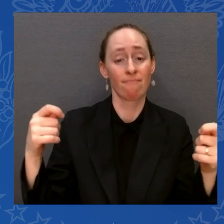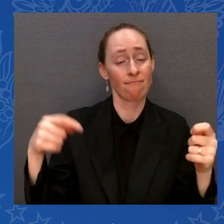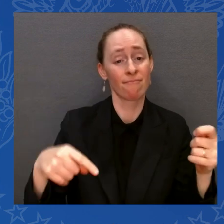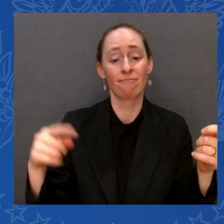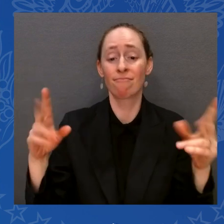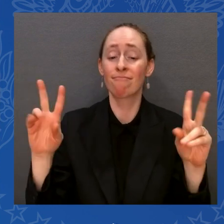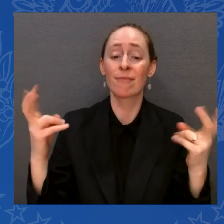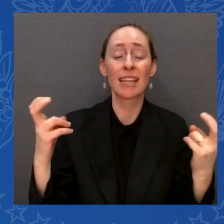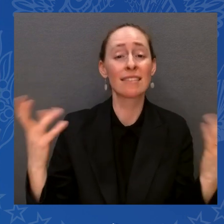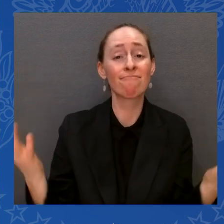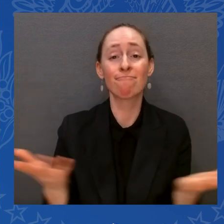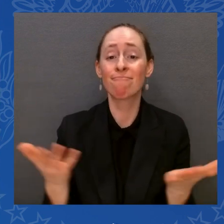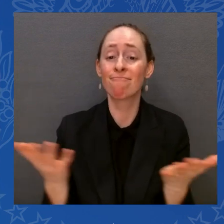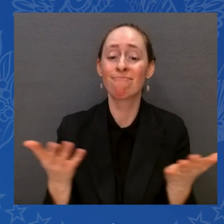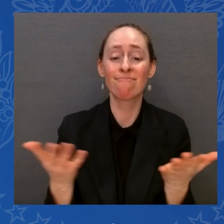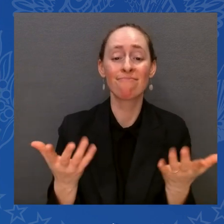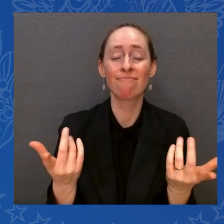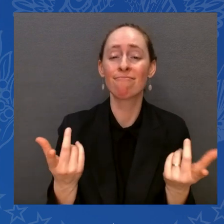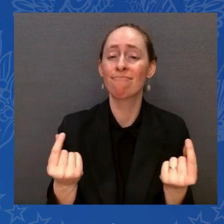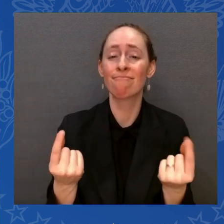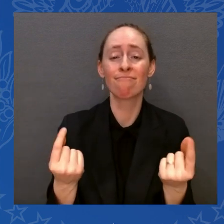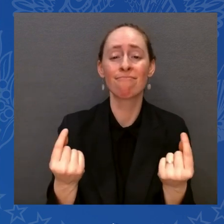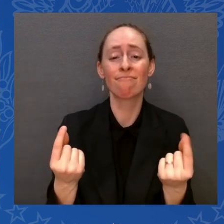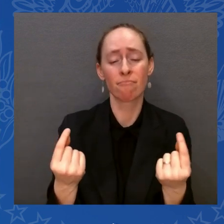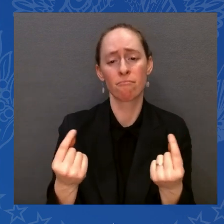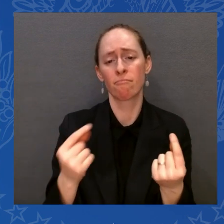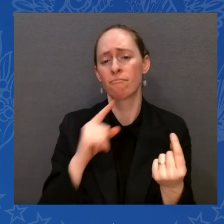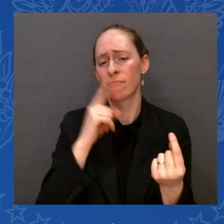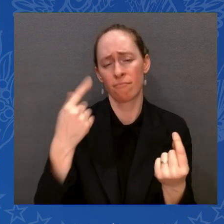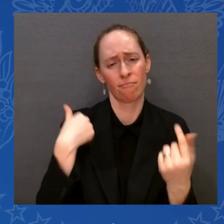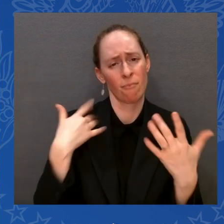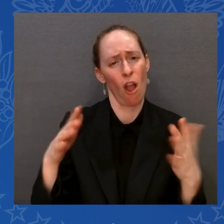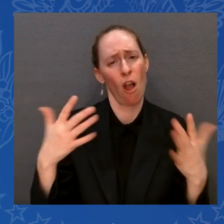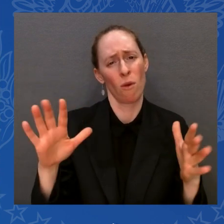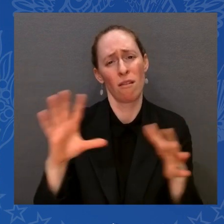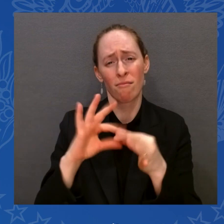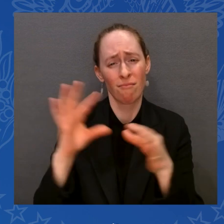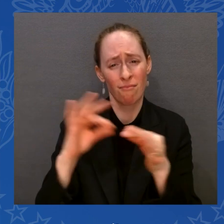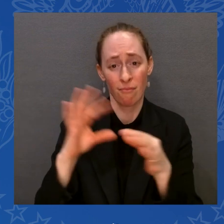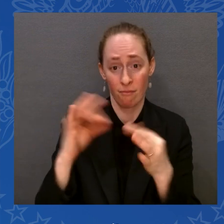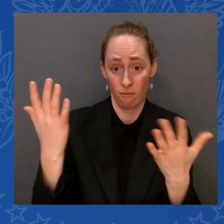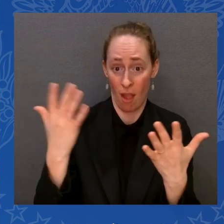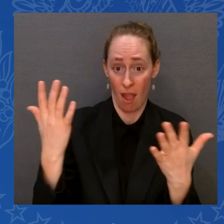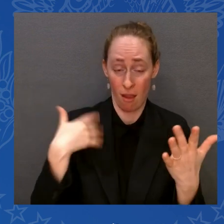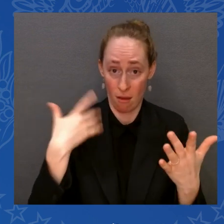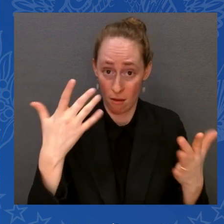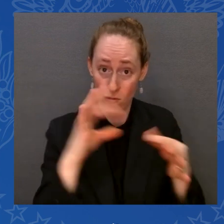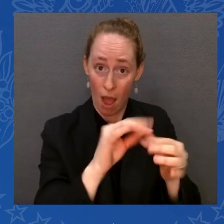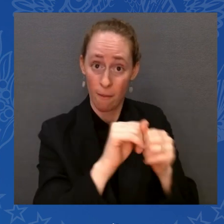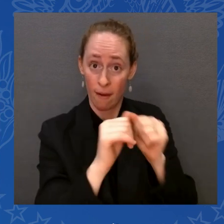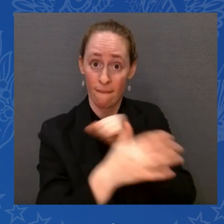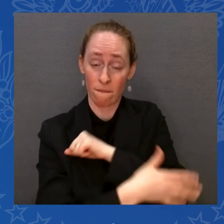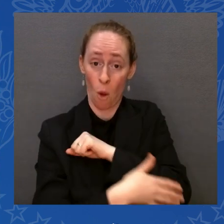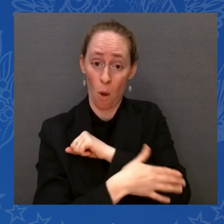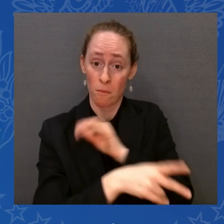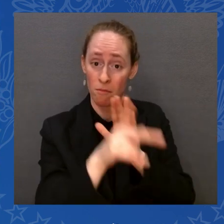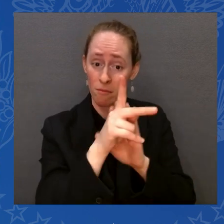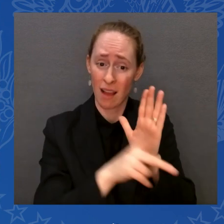That's what I've told all -- I've been doing foreign policy for a long time. I know every major world leader for the last 35 years. I know them face-to-face.